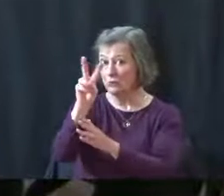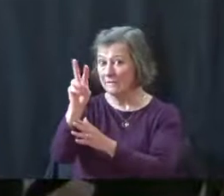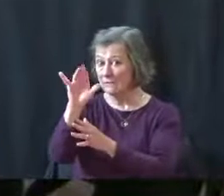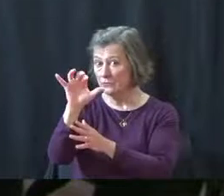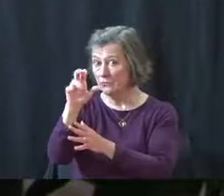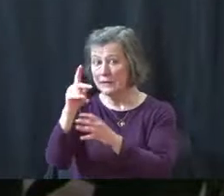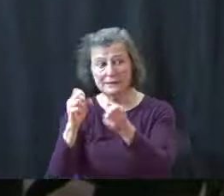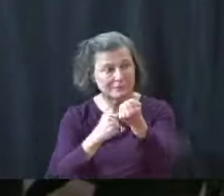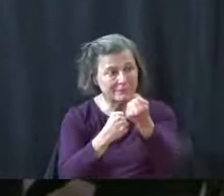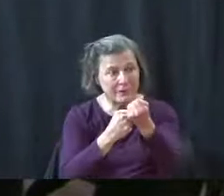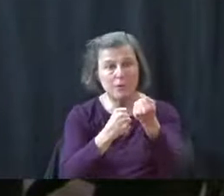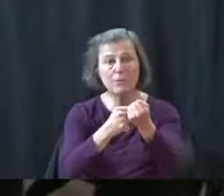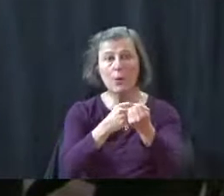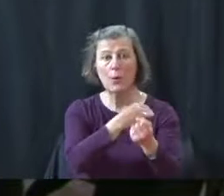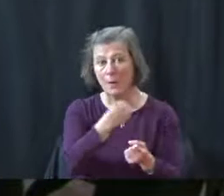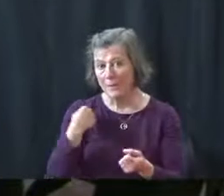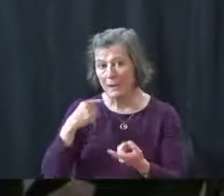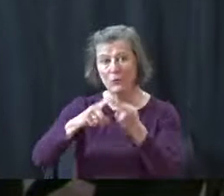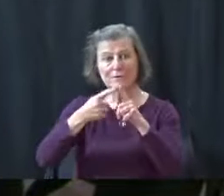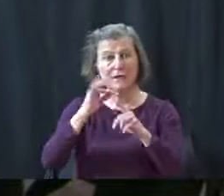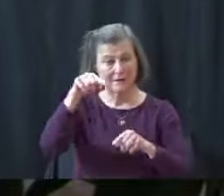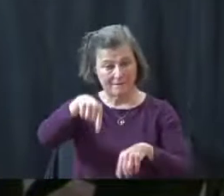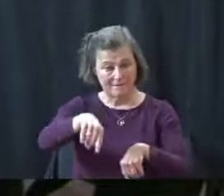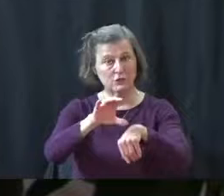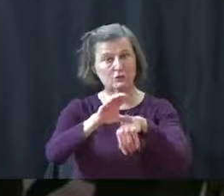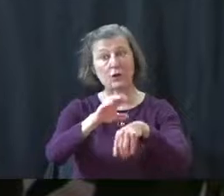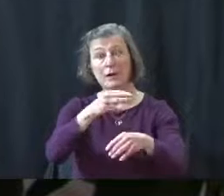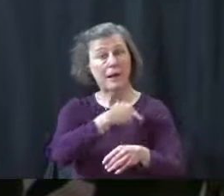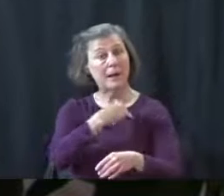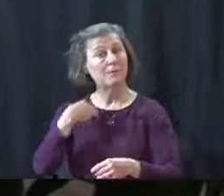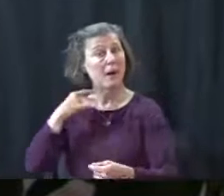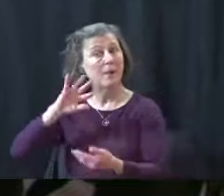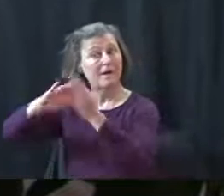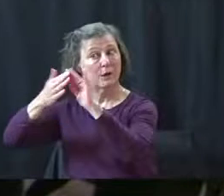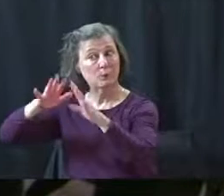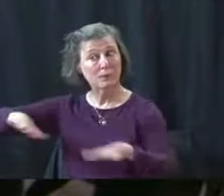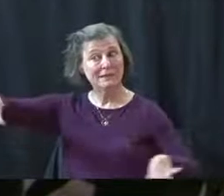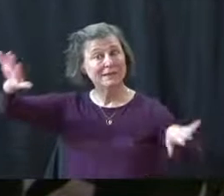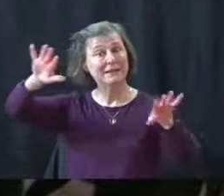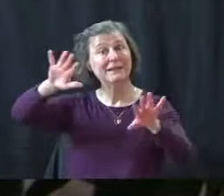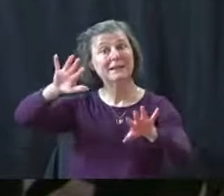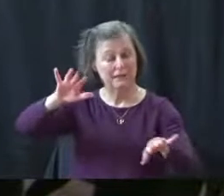and friends of this congregation and members of the community at large who are in need